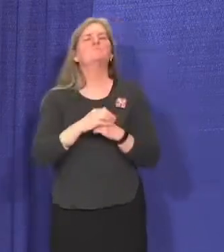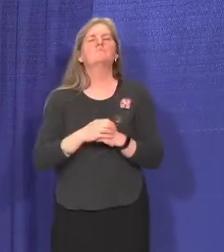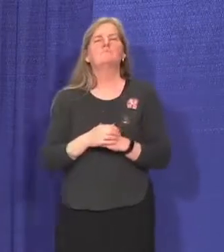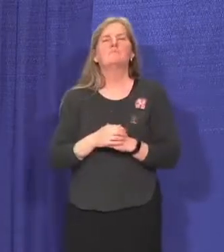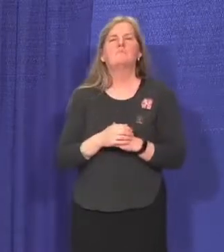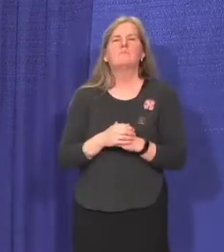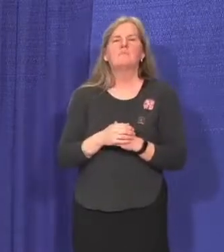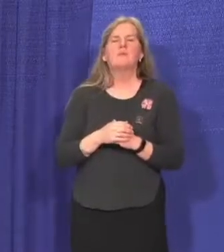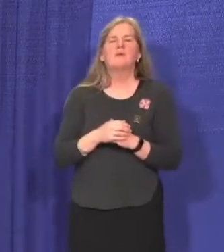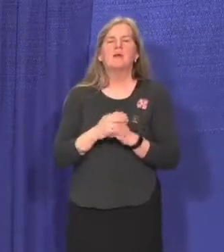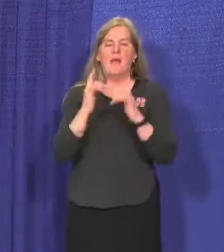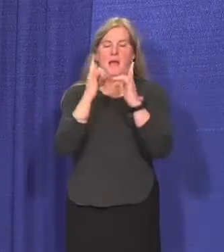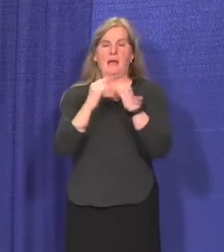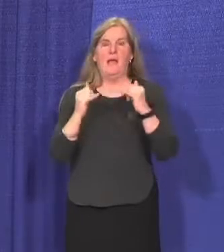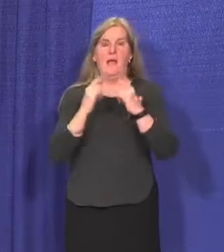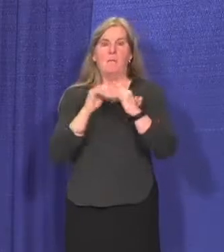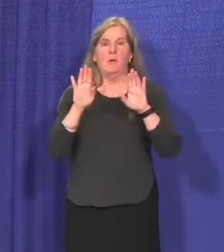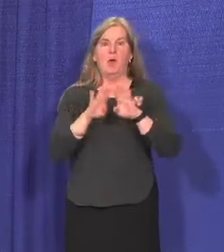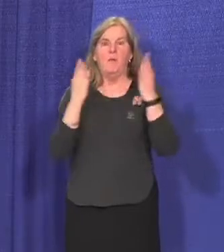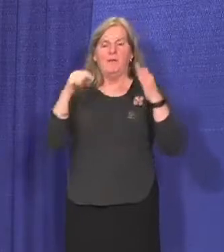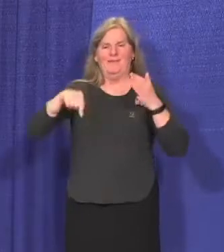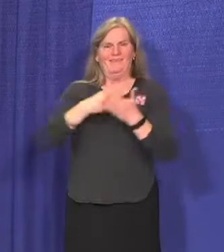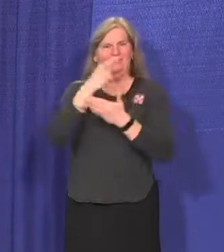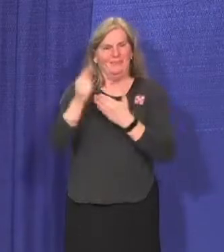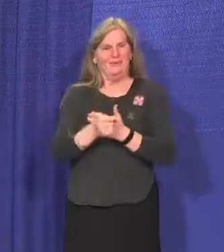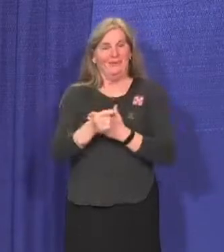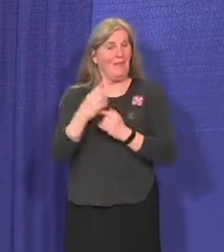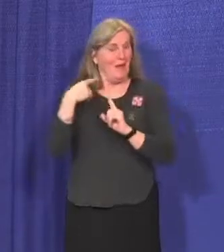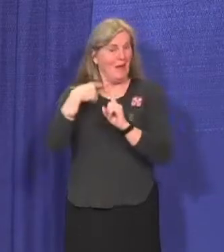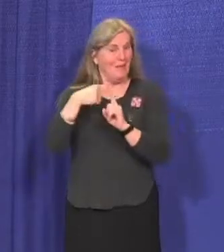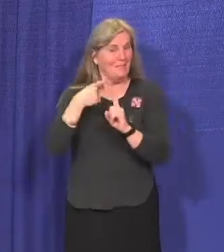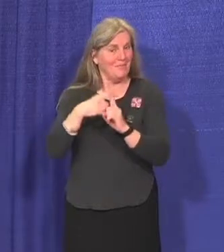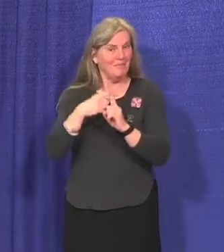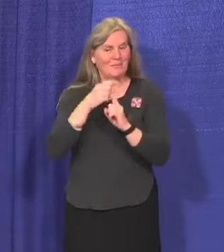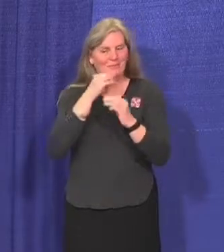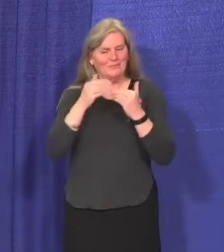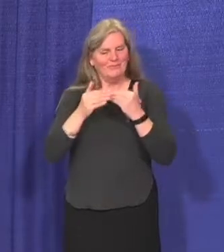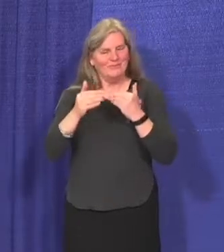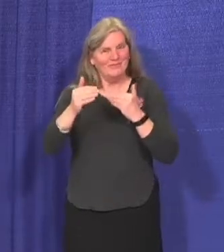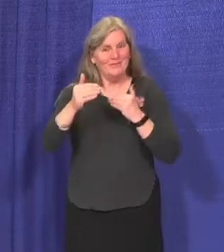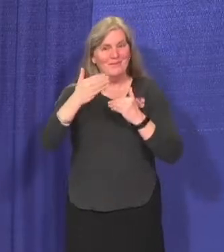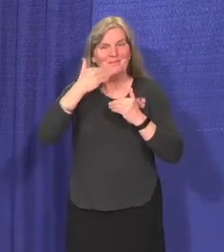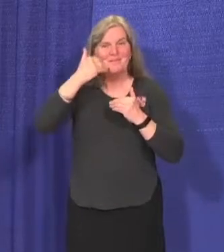paid sick leave rebates for employees, employers and for